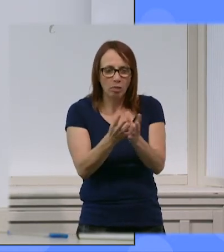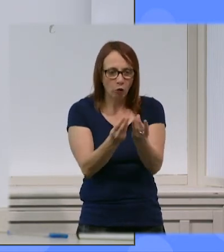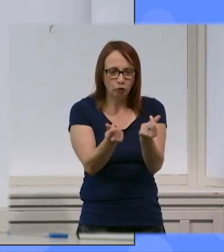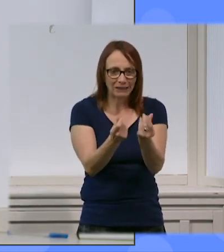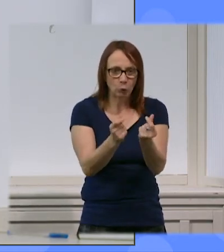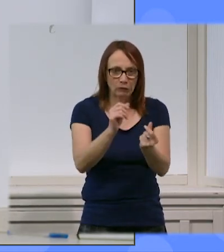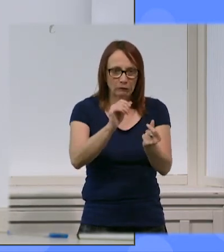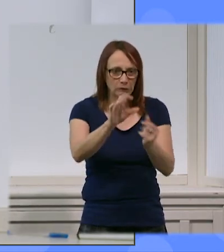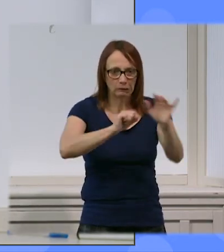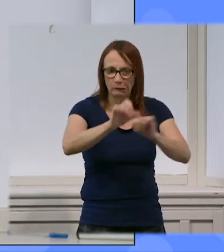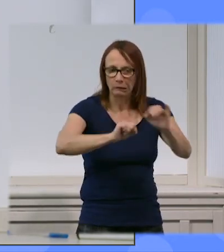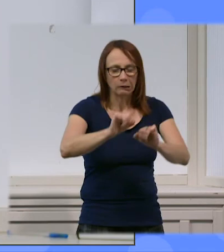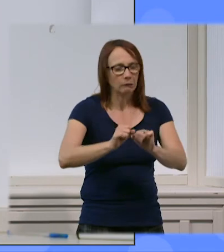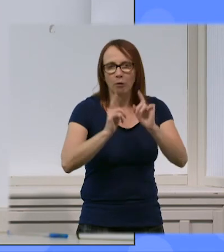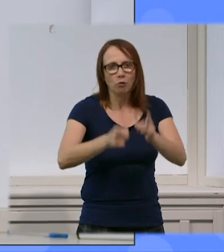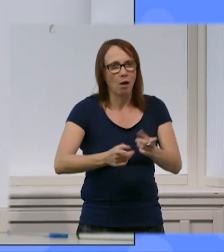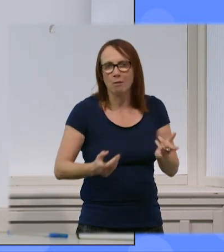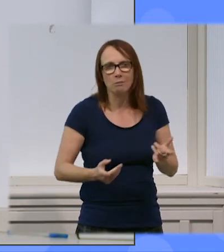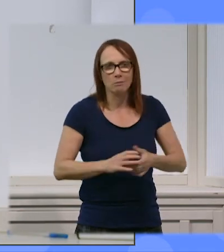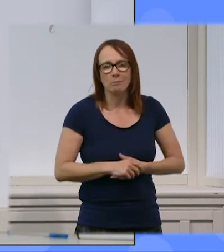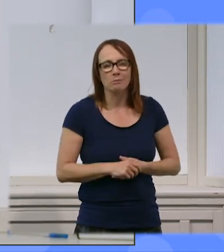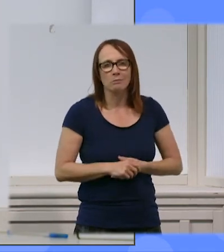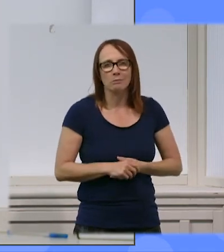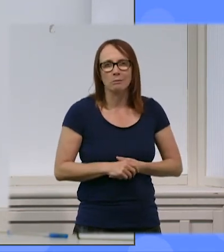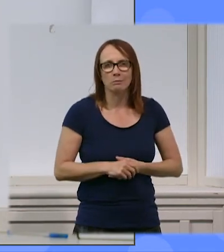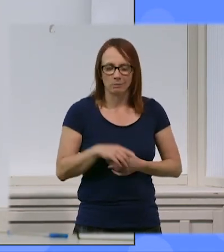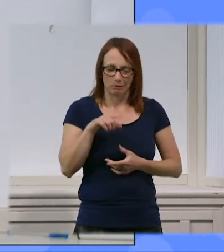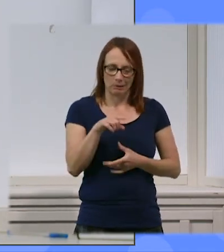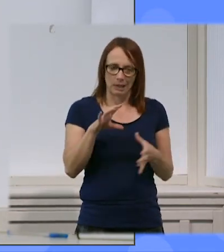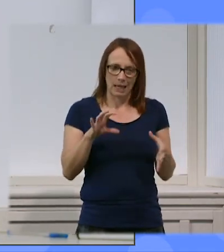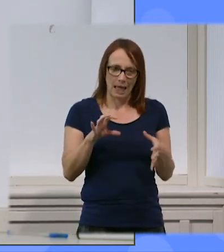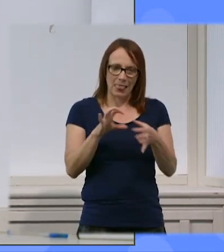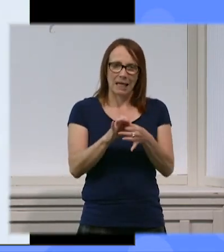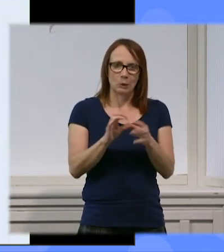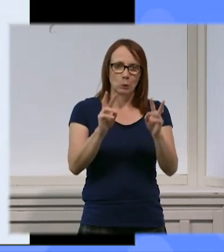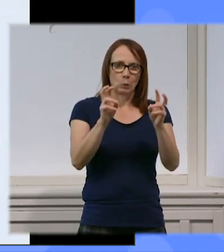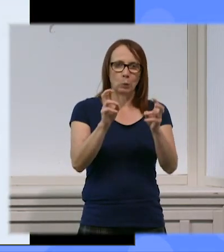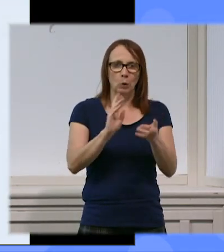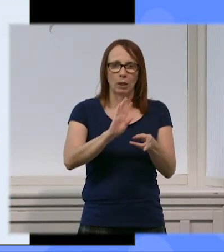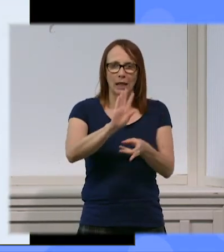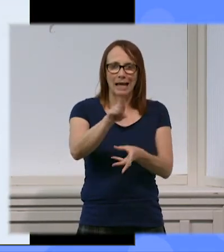this economic sustainability idea is and this notion of inclusive growth so this